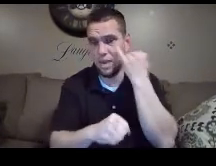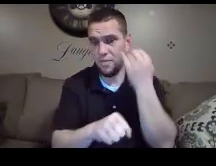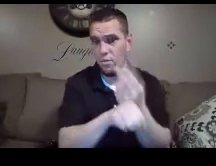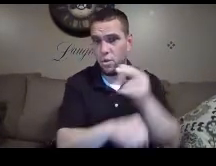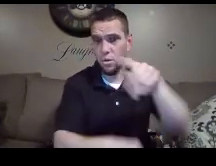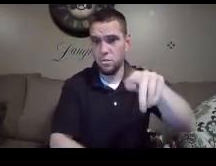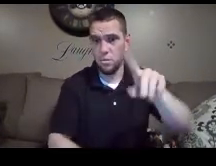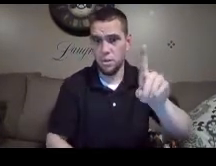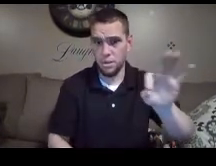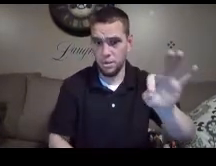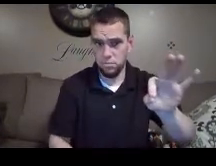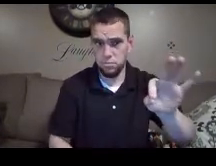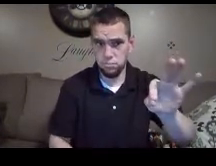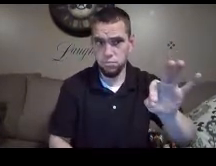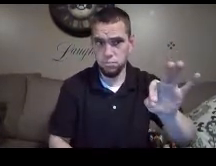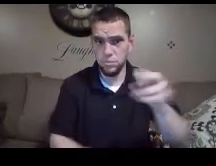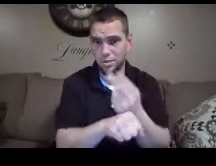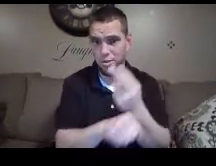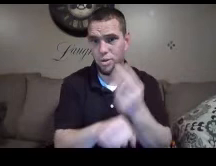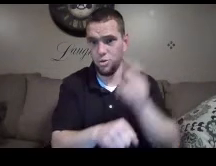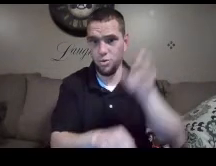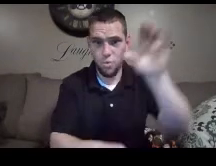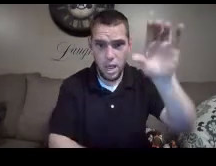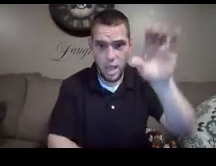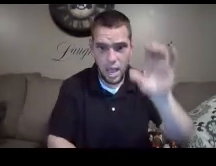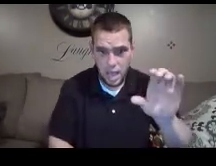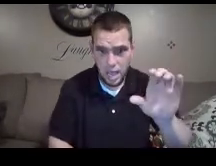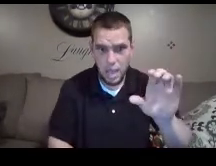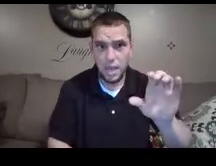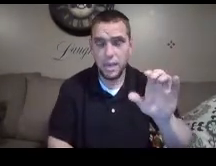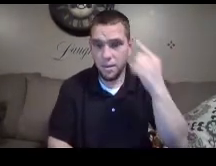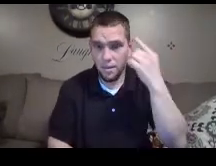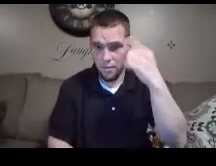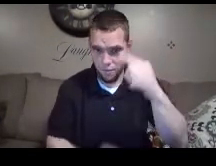you can use these headings to create bookmarks in the PDF so it gives you that kind of nice table